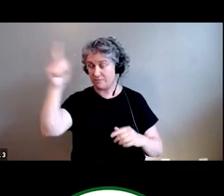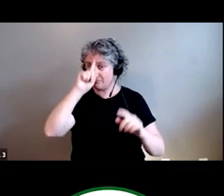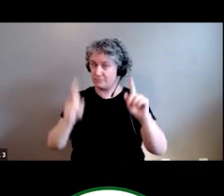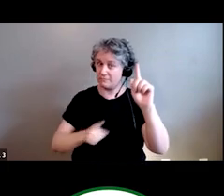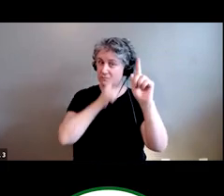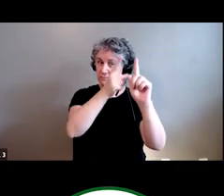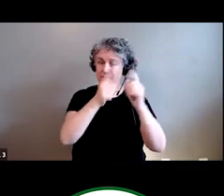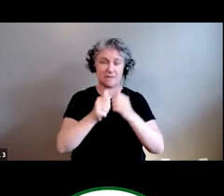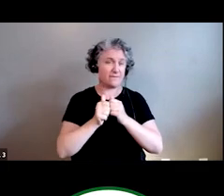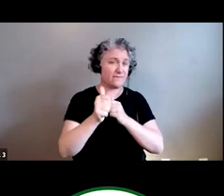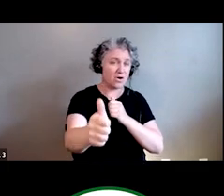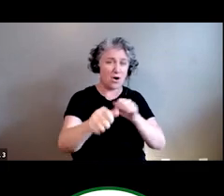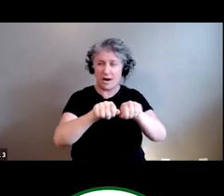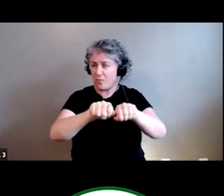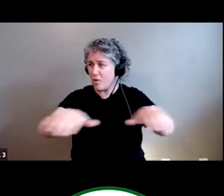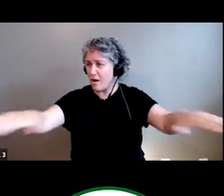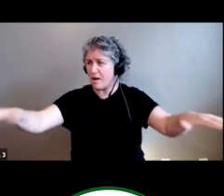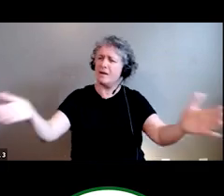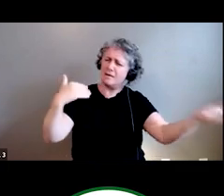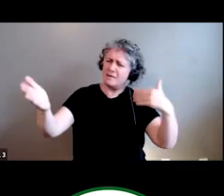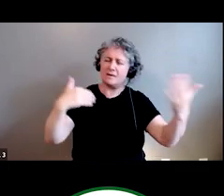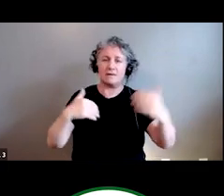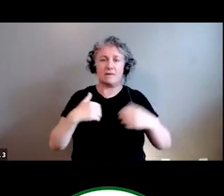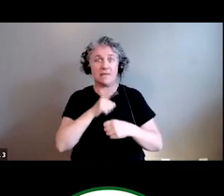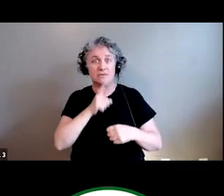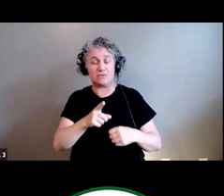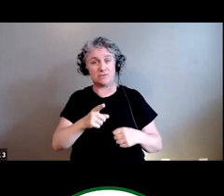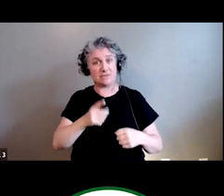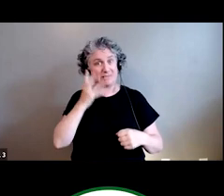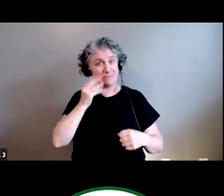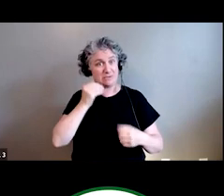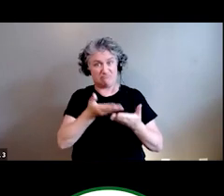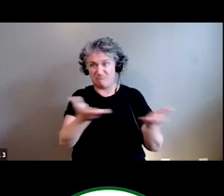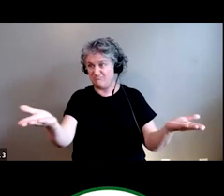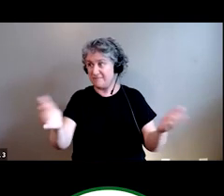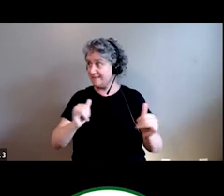that my sister Claire had all those years ago are available to as many people as possible.